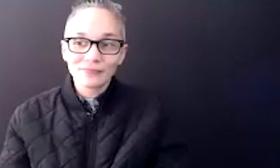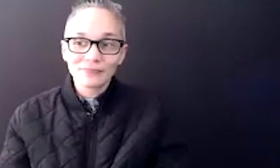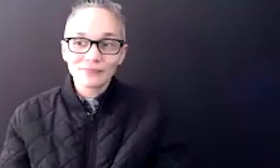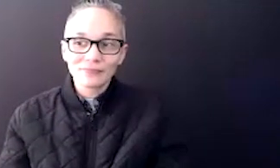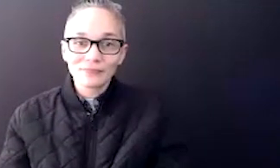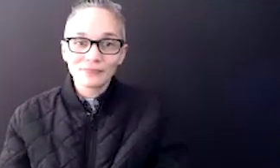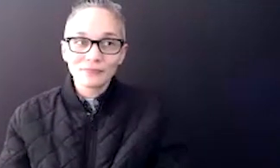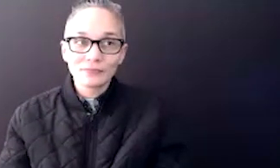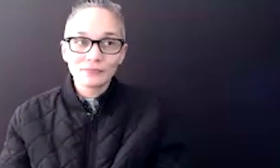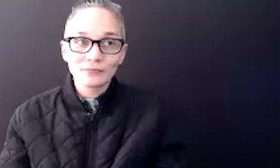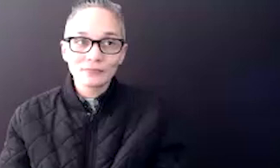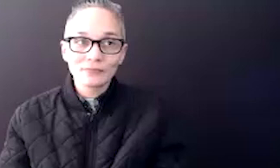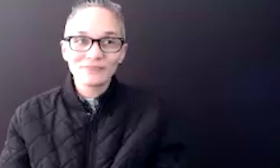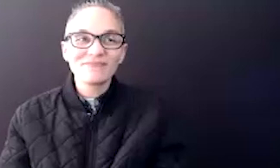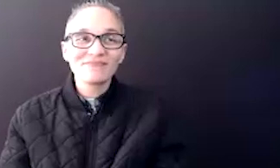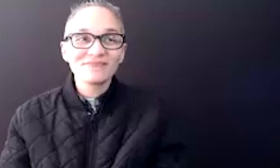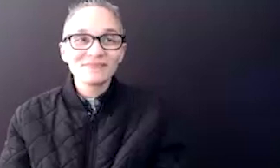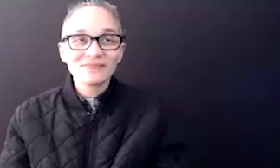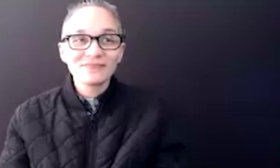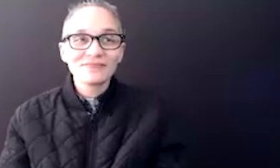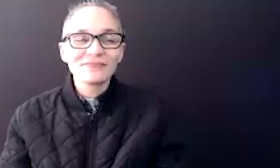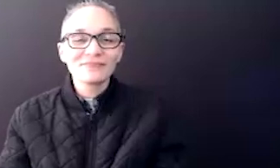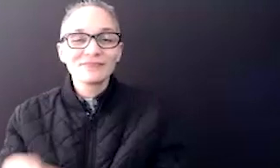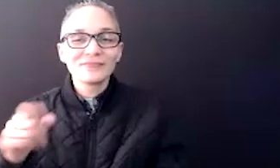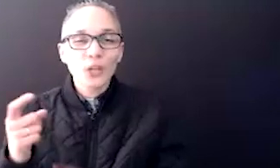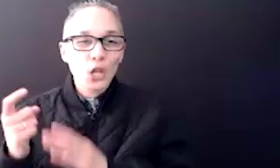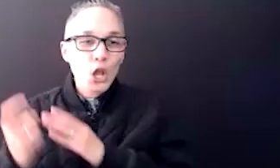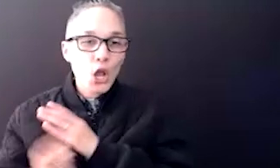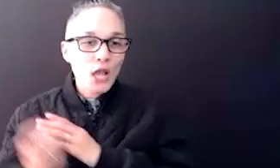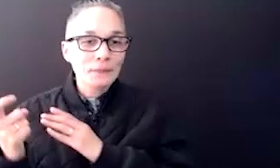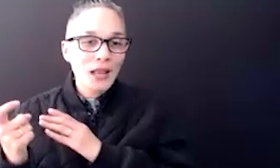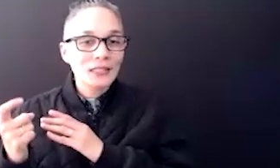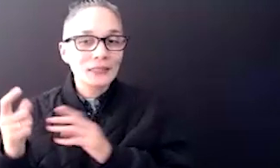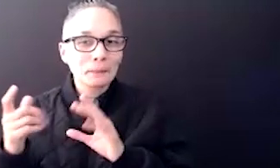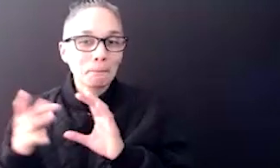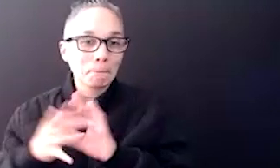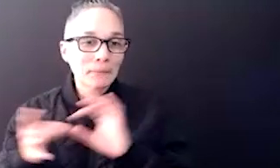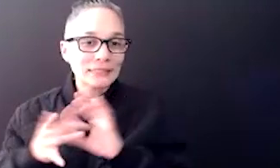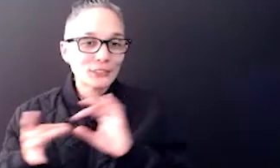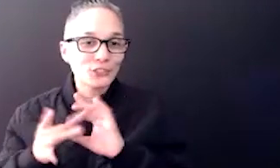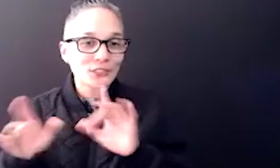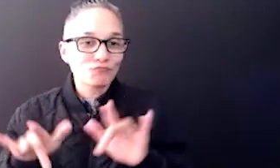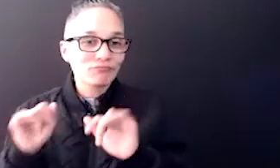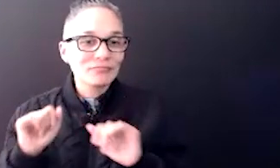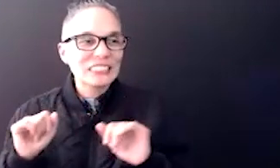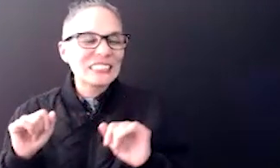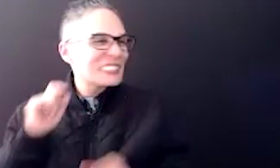Auto messaging. Monique,